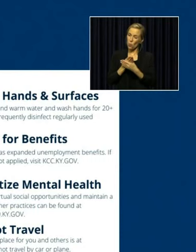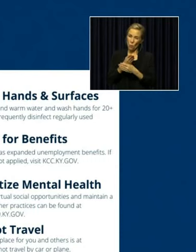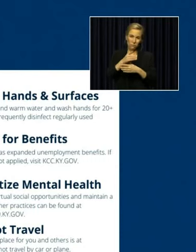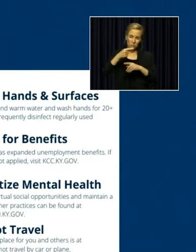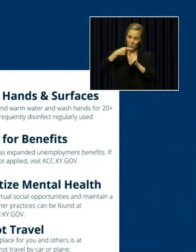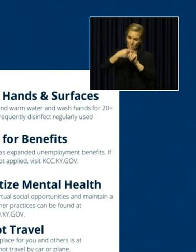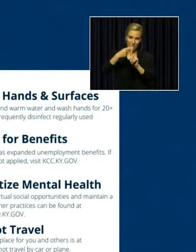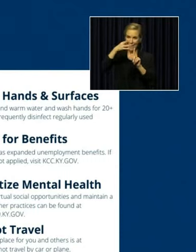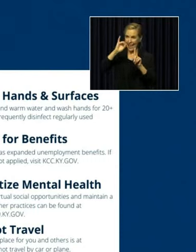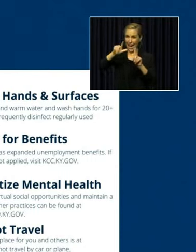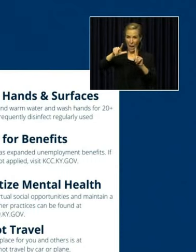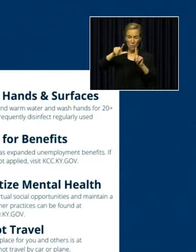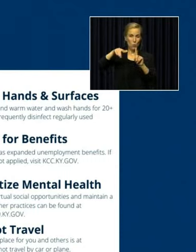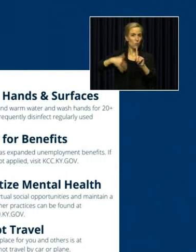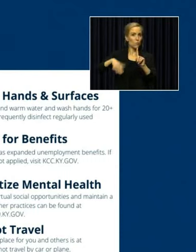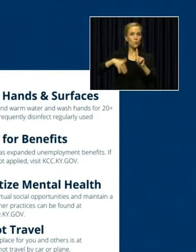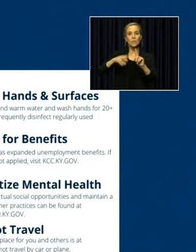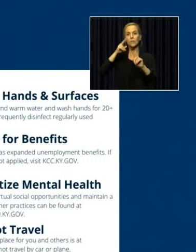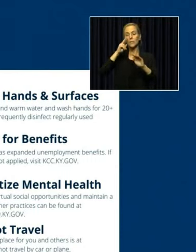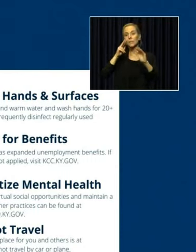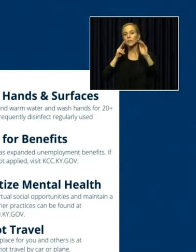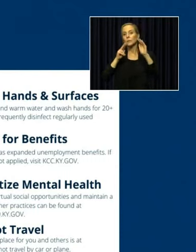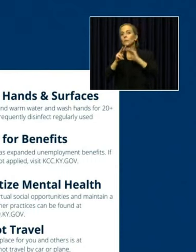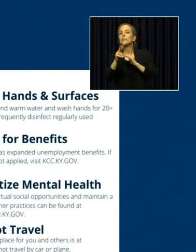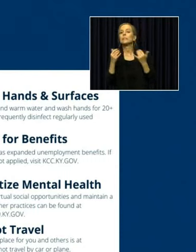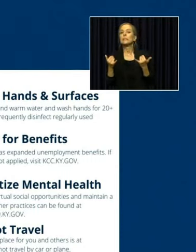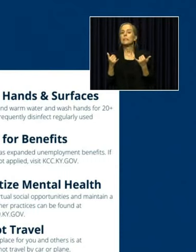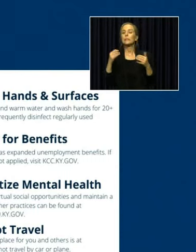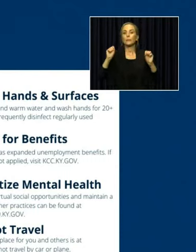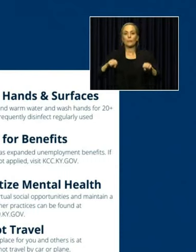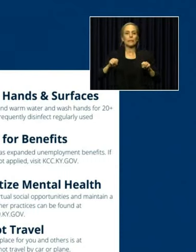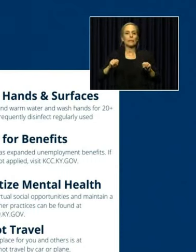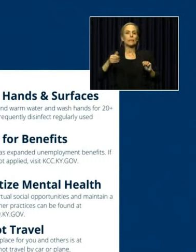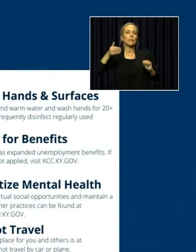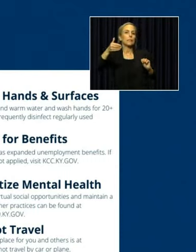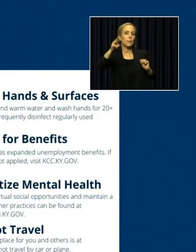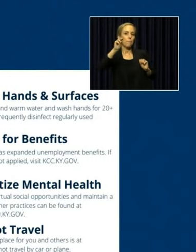TOGETHER, UNQUESTIONABLY THE CORONAVIRUS SPREADS AND UNQUESTIONABLY THE DEATH TOLL